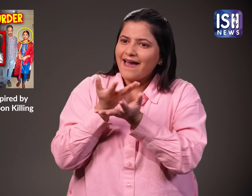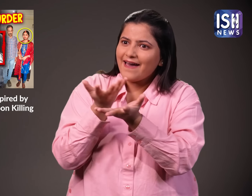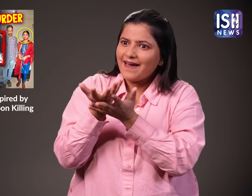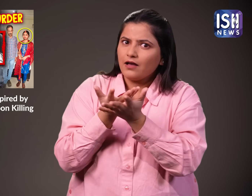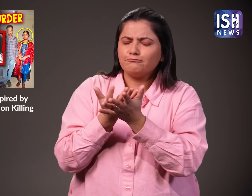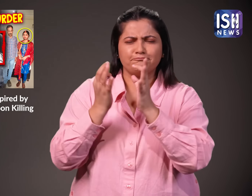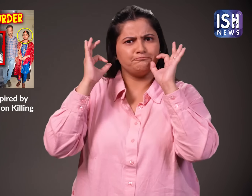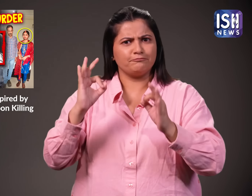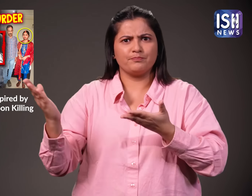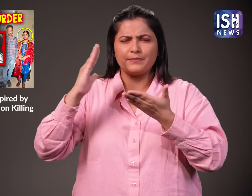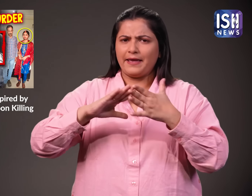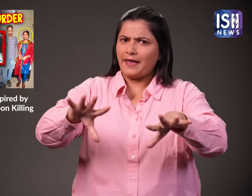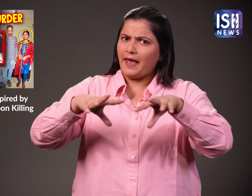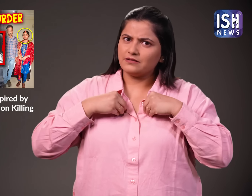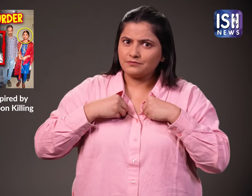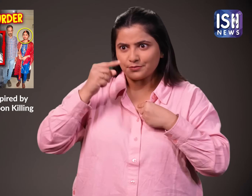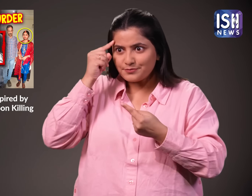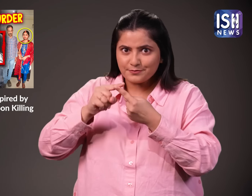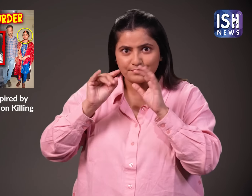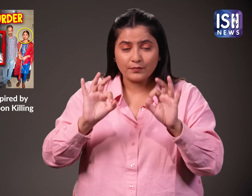The marriage proposal was accepted.